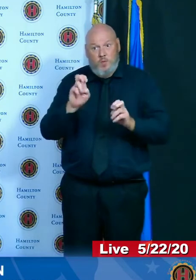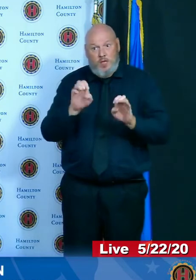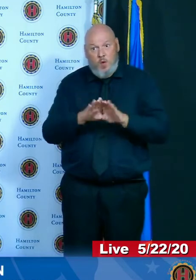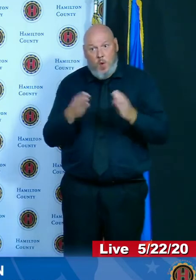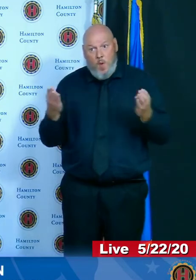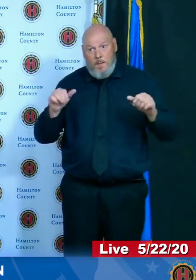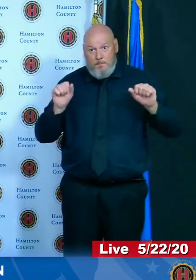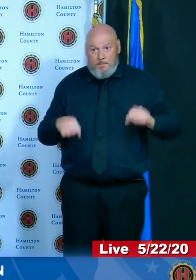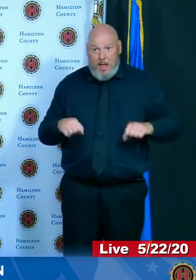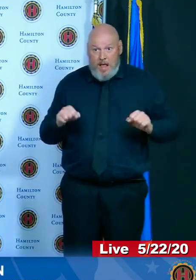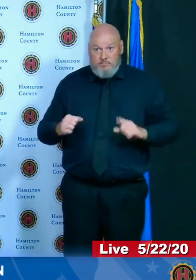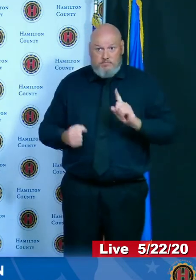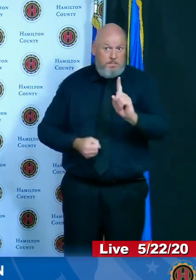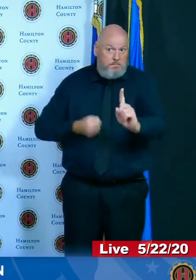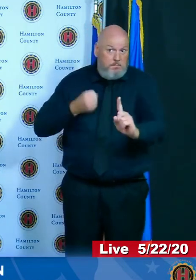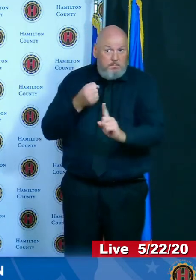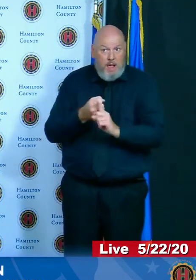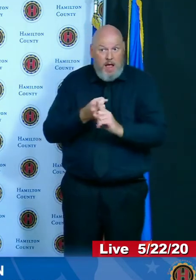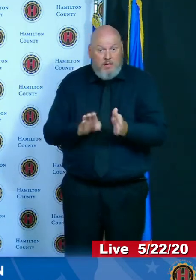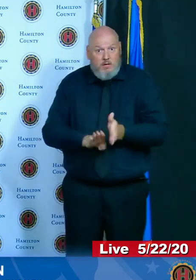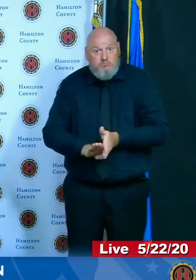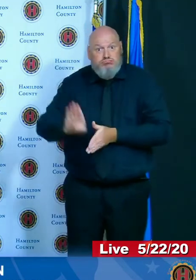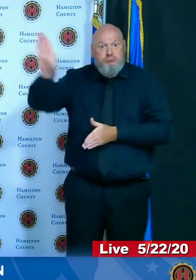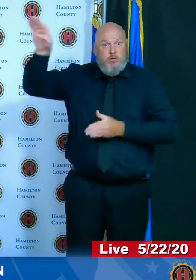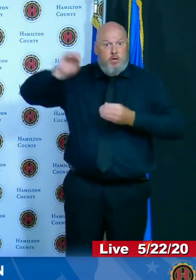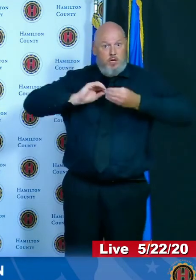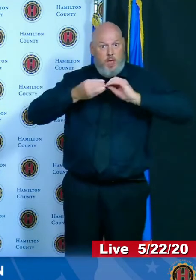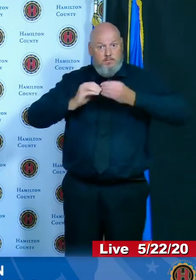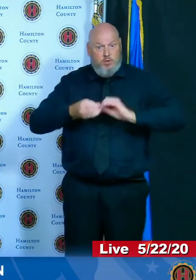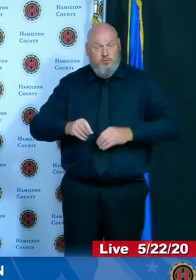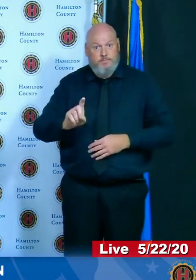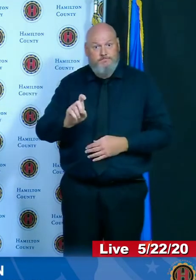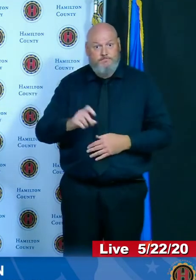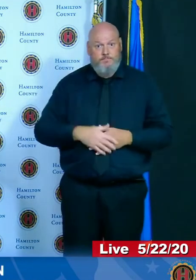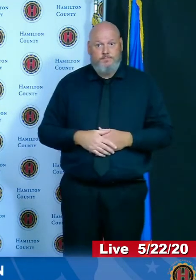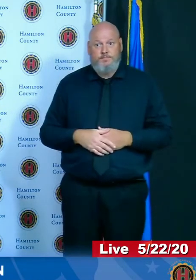we could see as we go down the road so Commissioner Driehaus shared at the